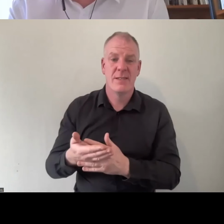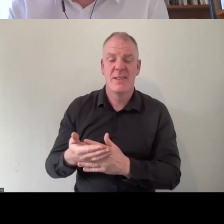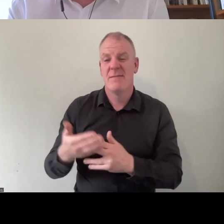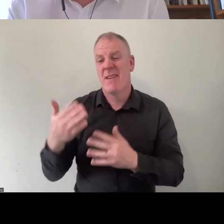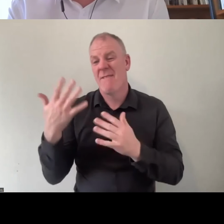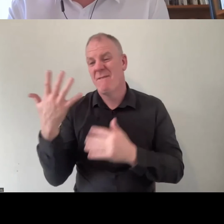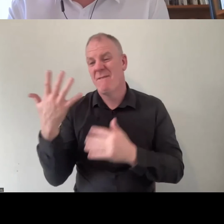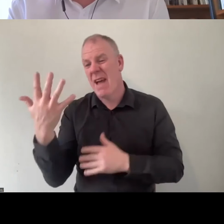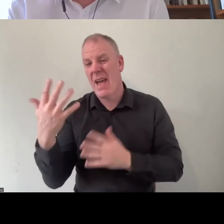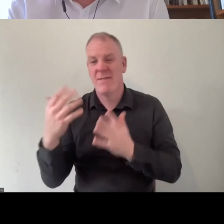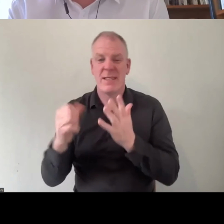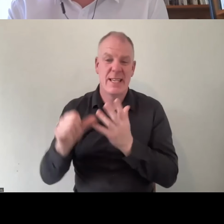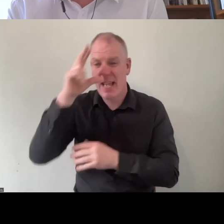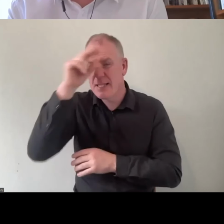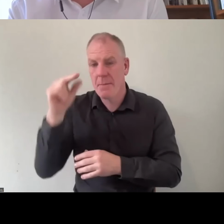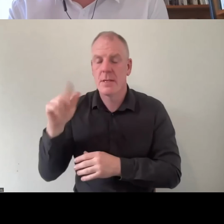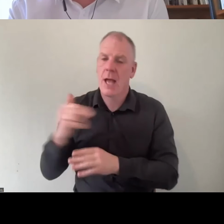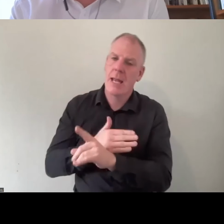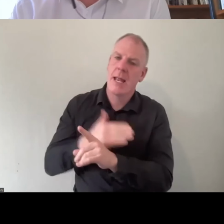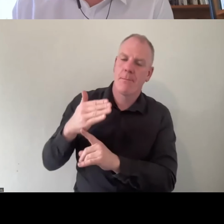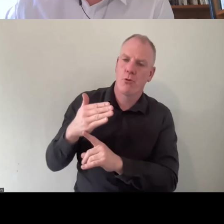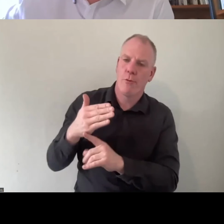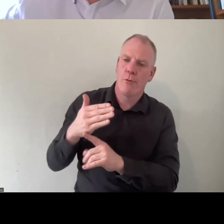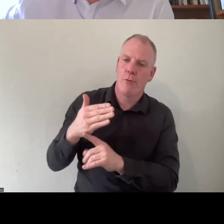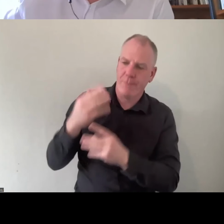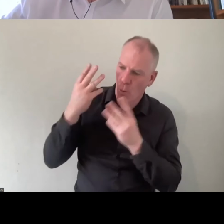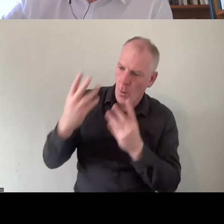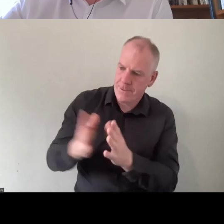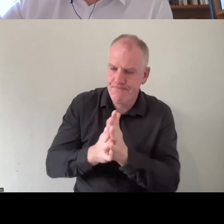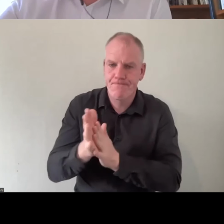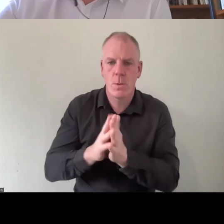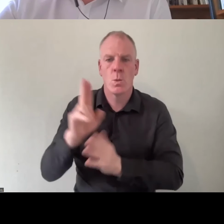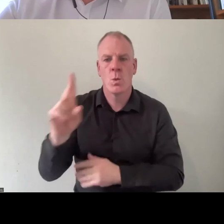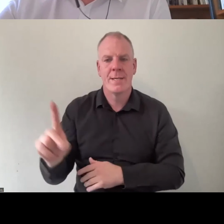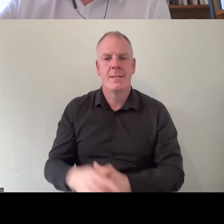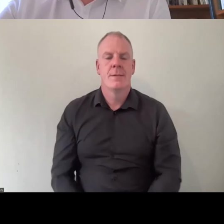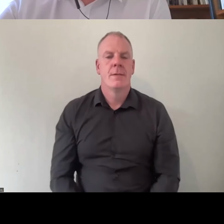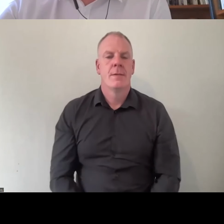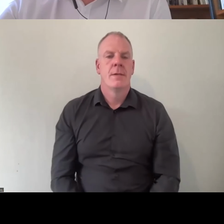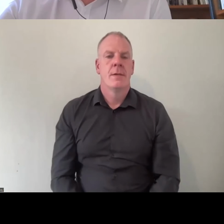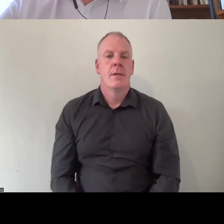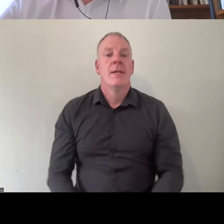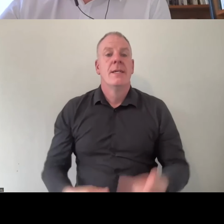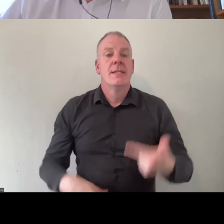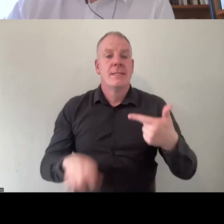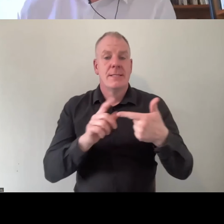about how you can improve your commitment to Universal Design. Number two is planning for accessibility.